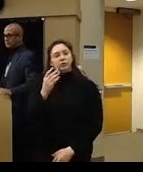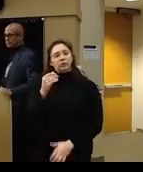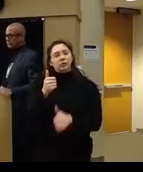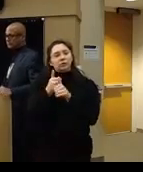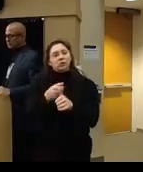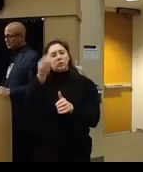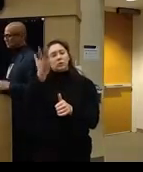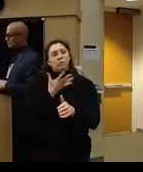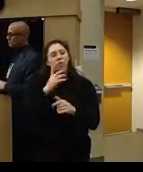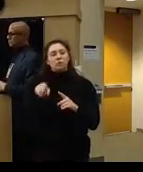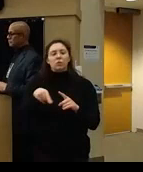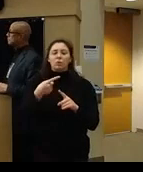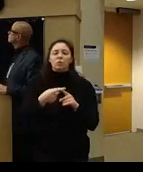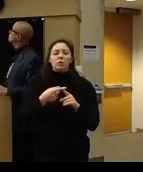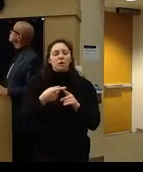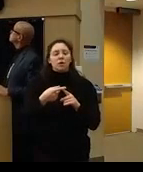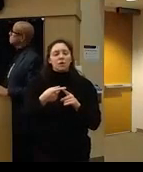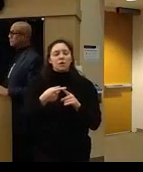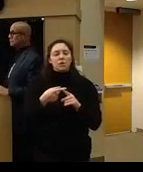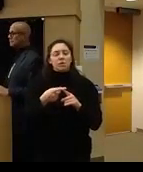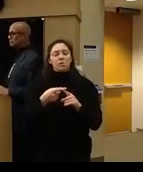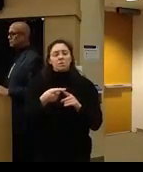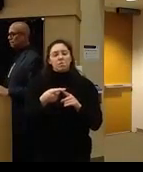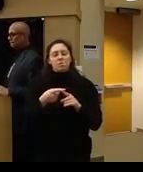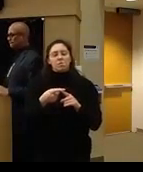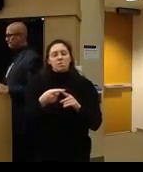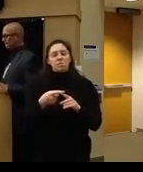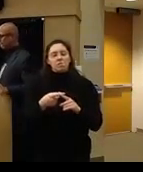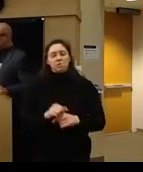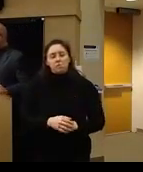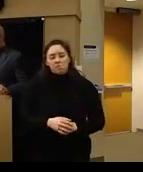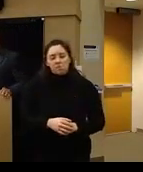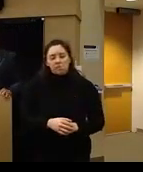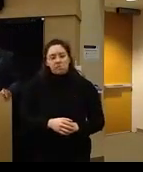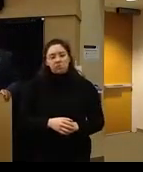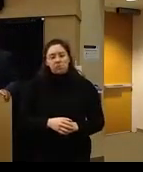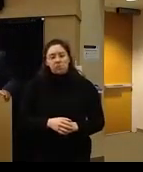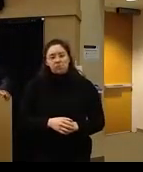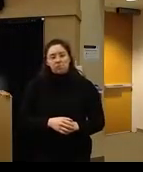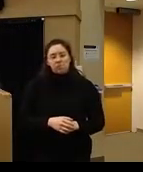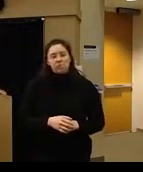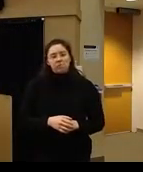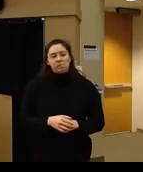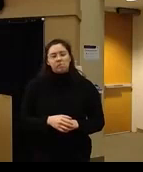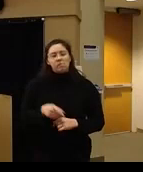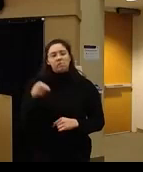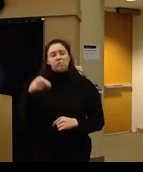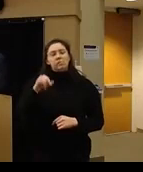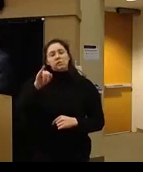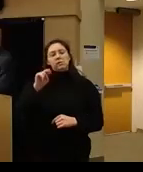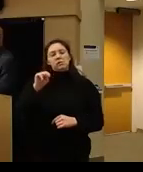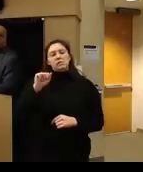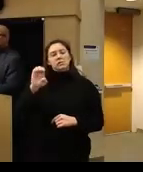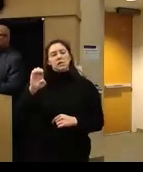us when said they didn't have any mind they just did anything sometimes they did